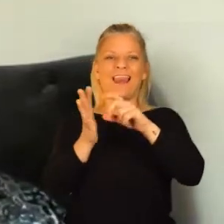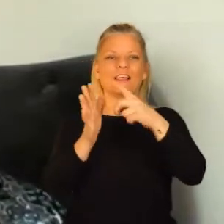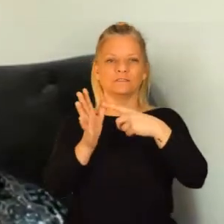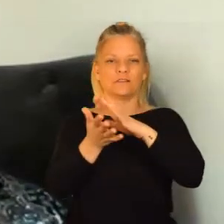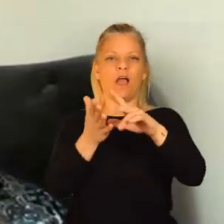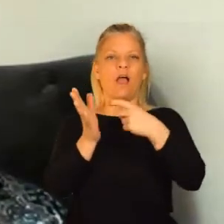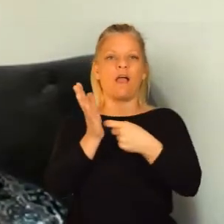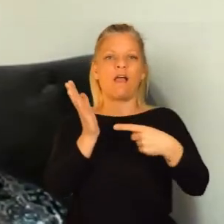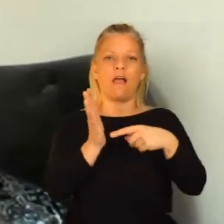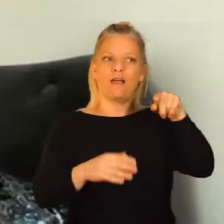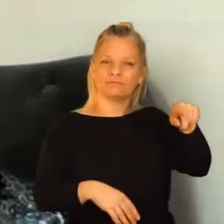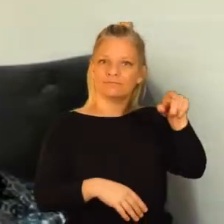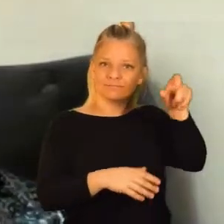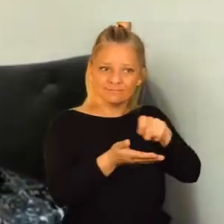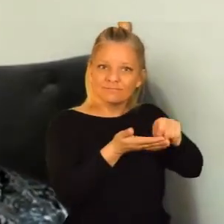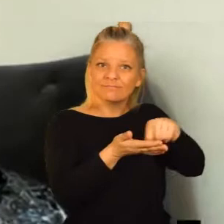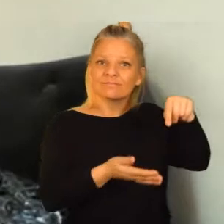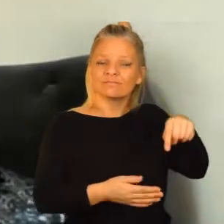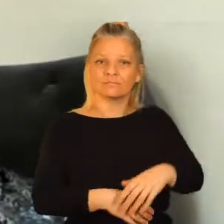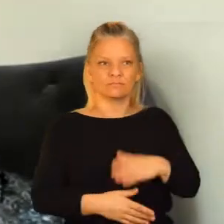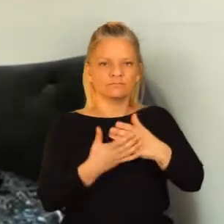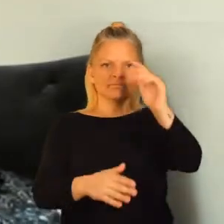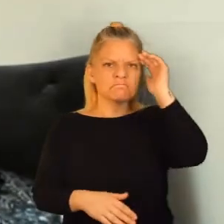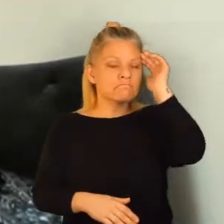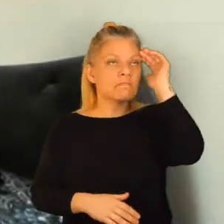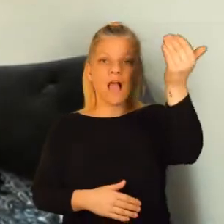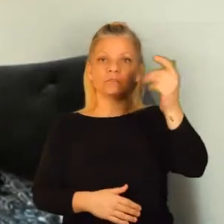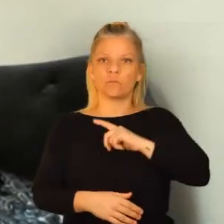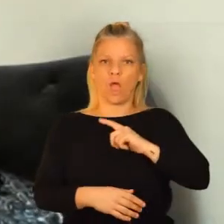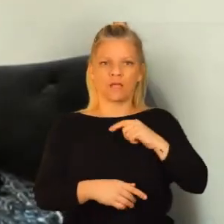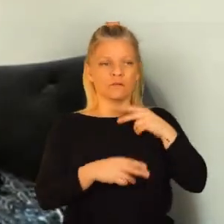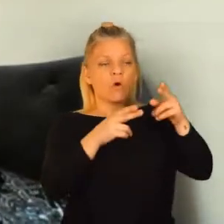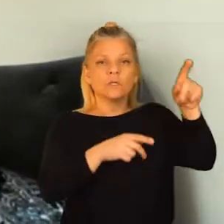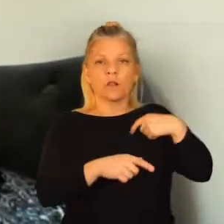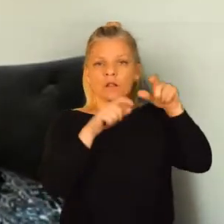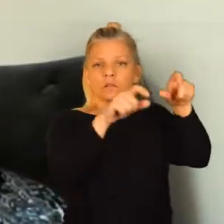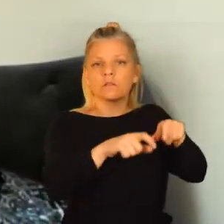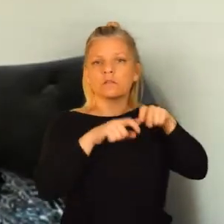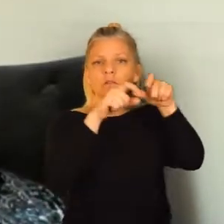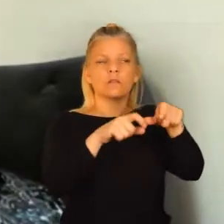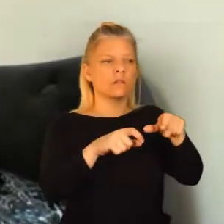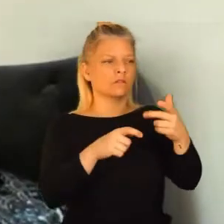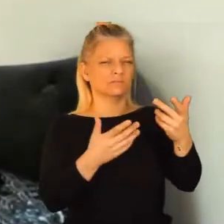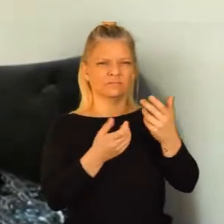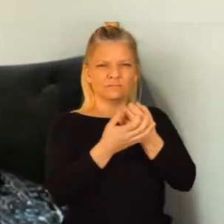from my local area and just drank her experiences. And some of them were really different to mine but